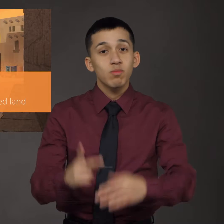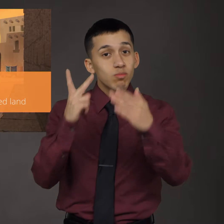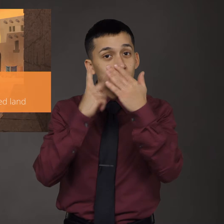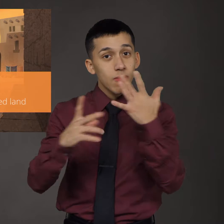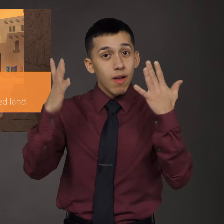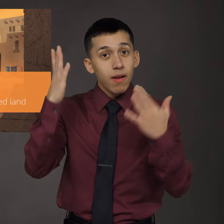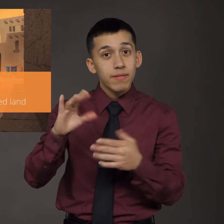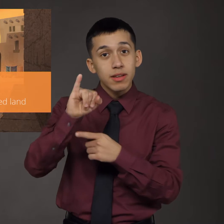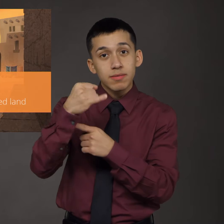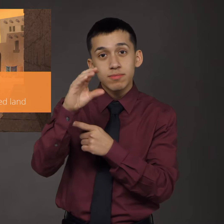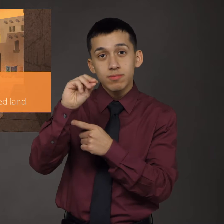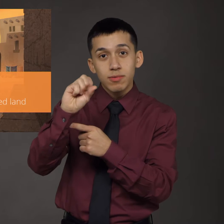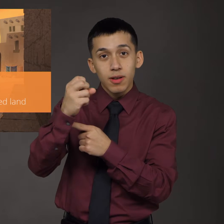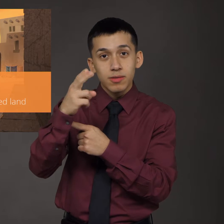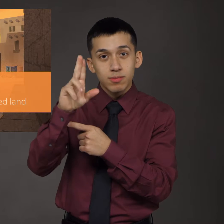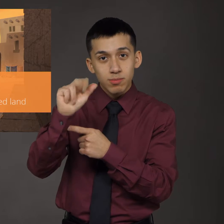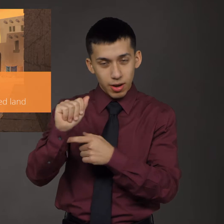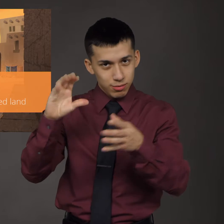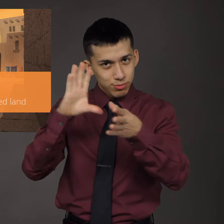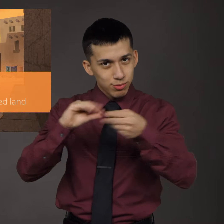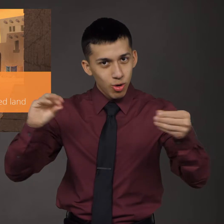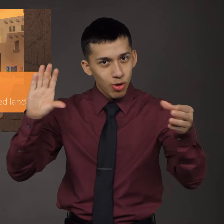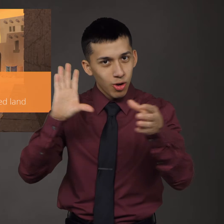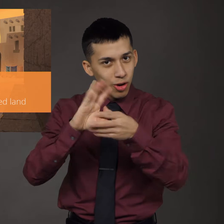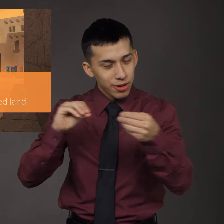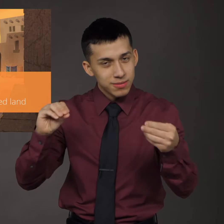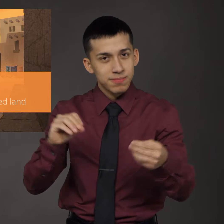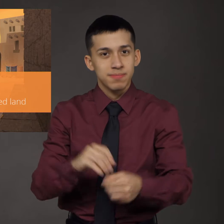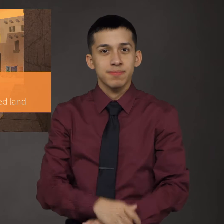Joshua the Prophet